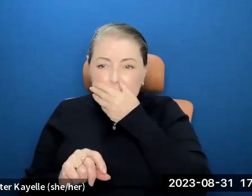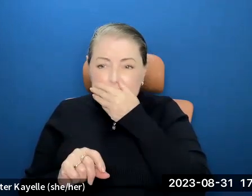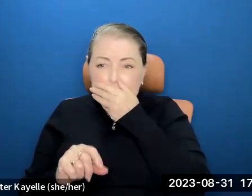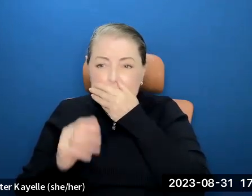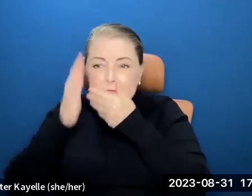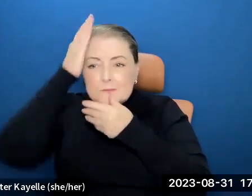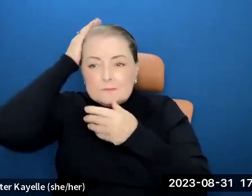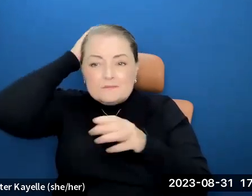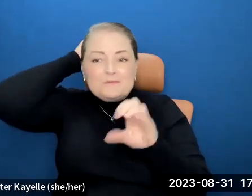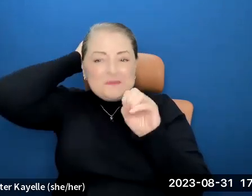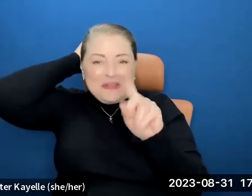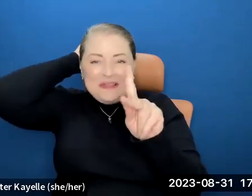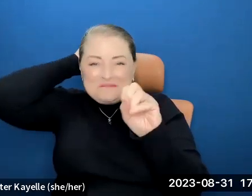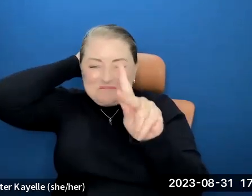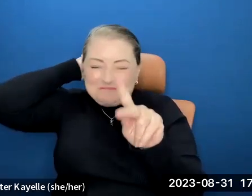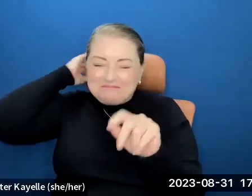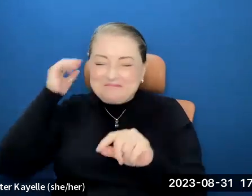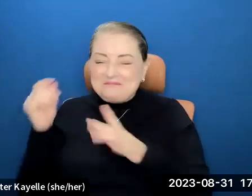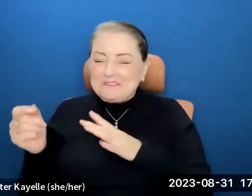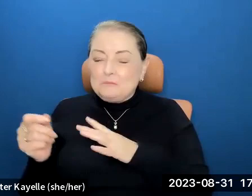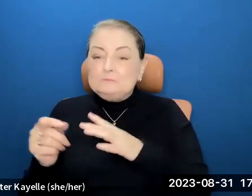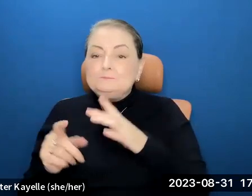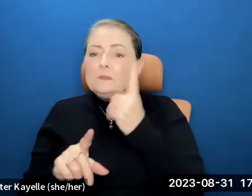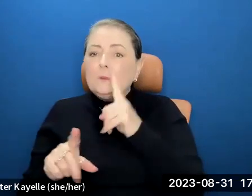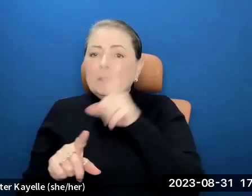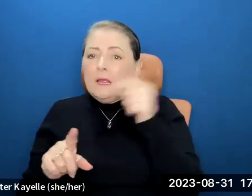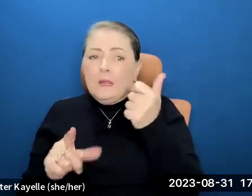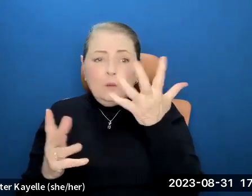alrighty um anyone else who would like to share